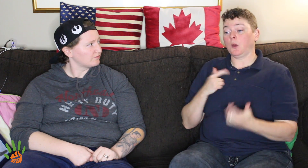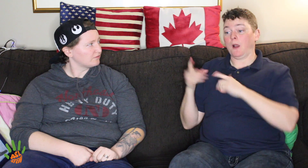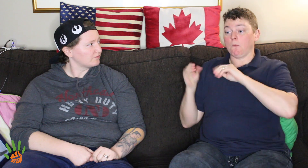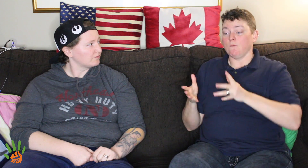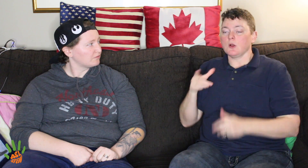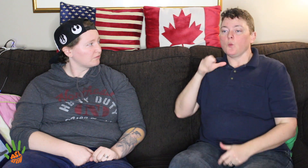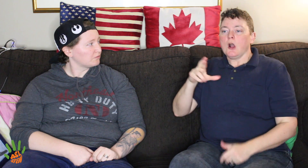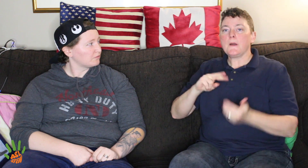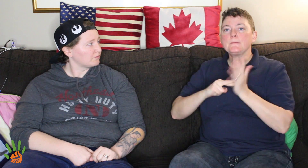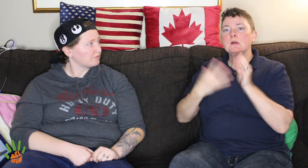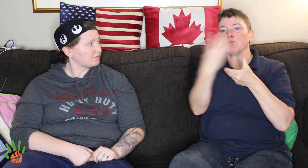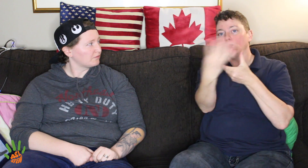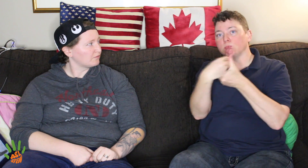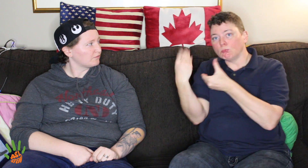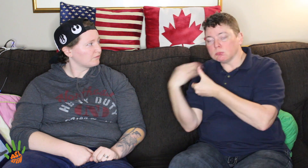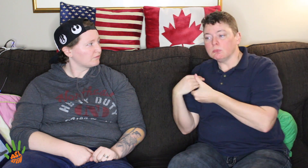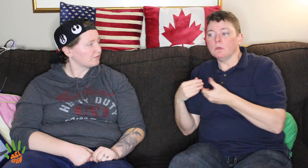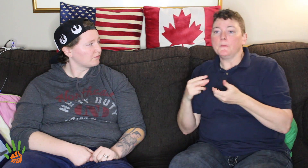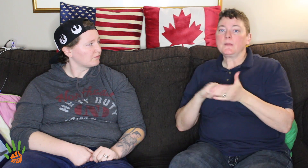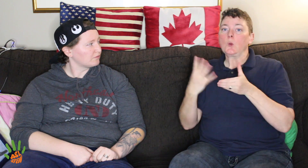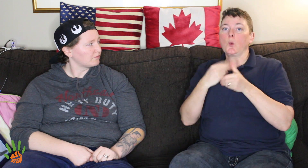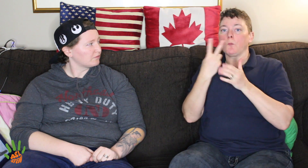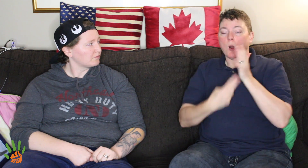but here in Canada when I moved here queer just meant being inclusive of everyone.